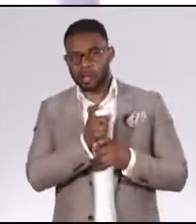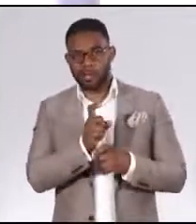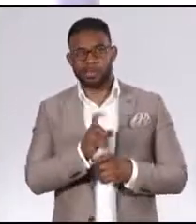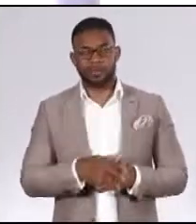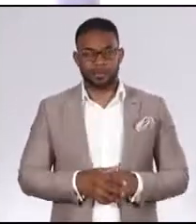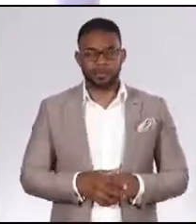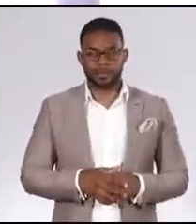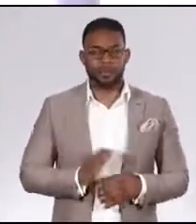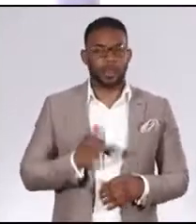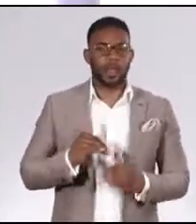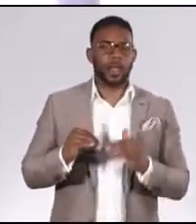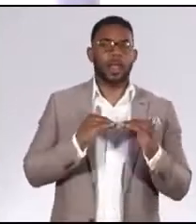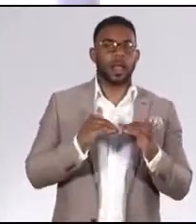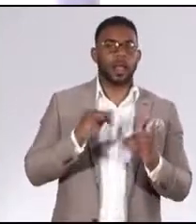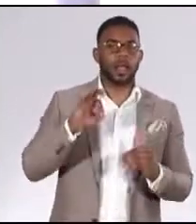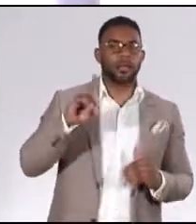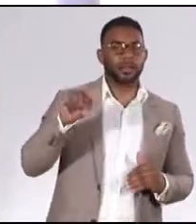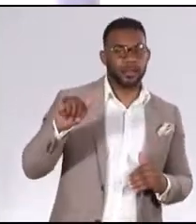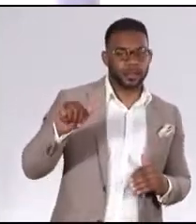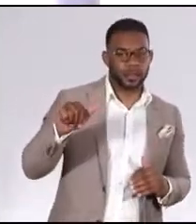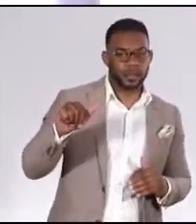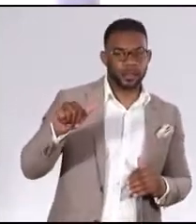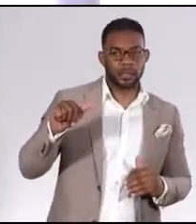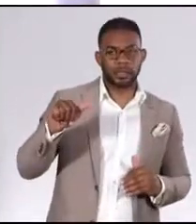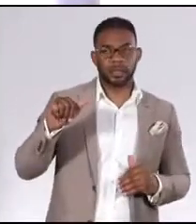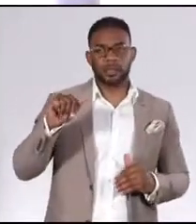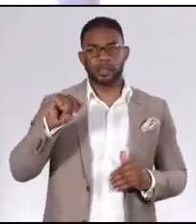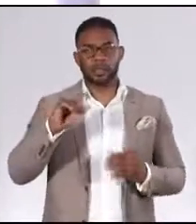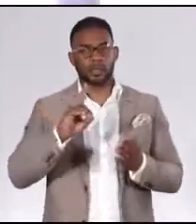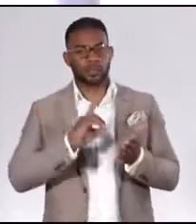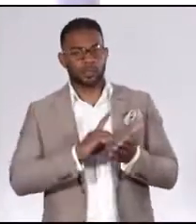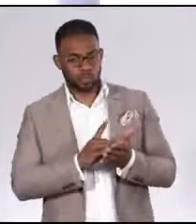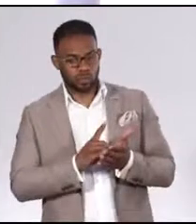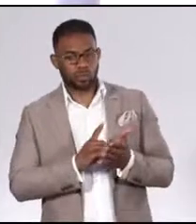Our colleagues at the fda drug developers and clinicians are here to listen.